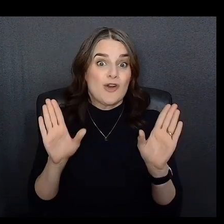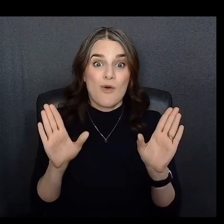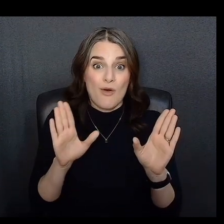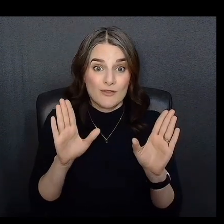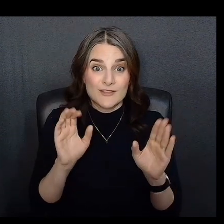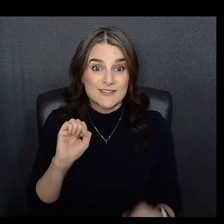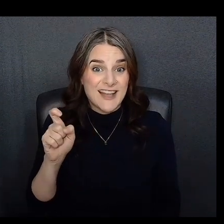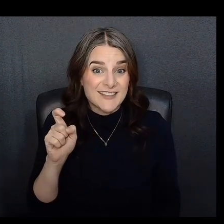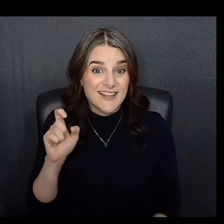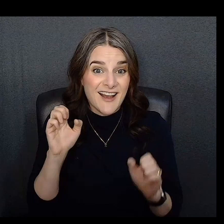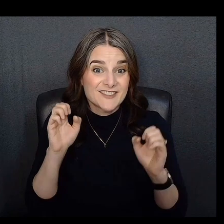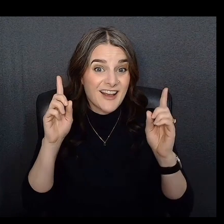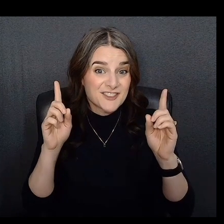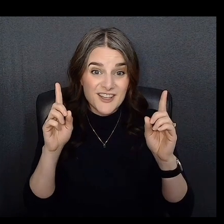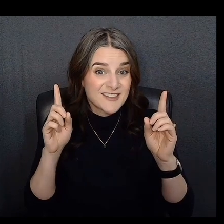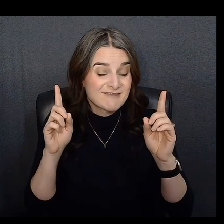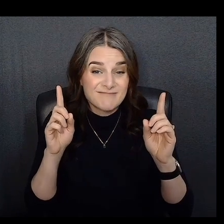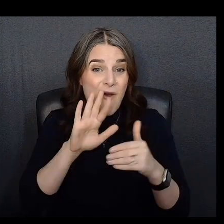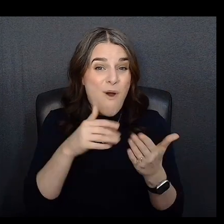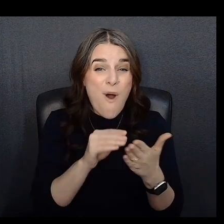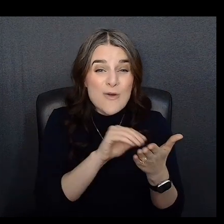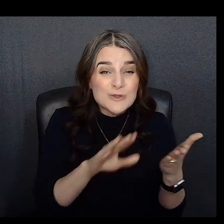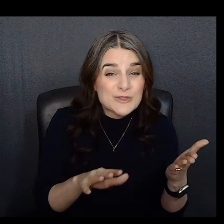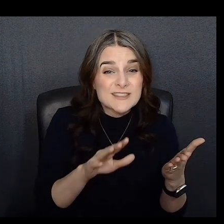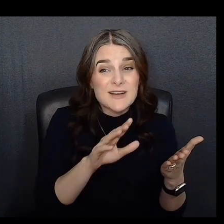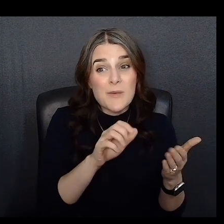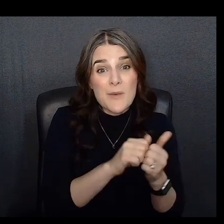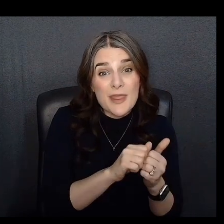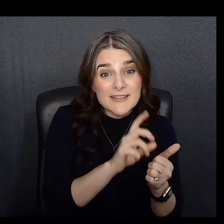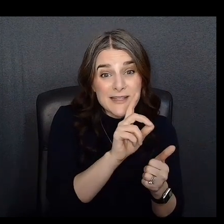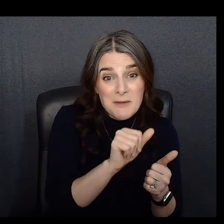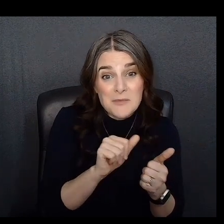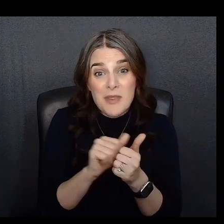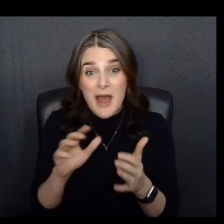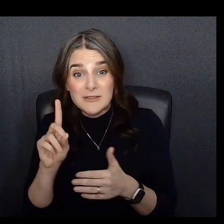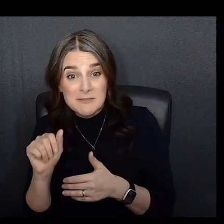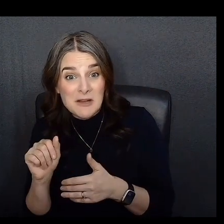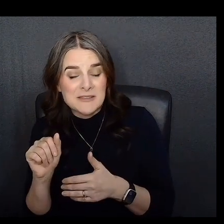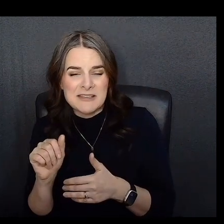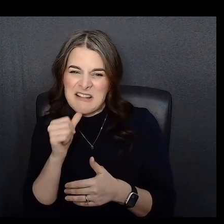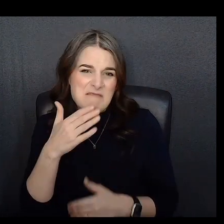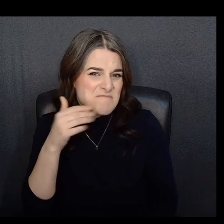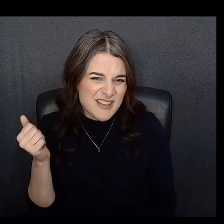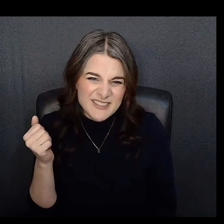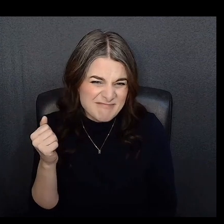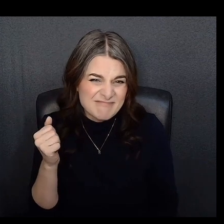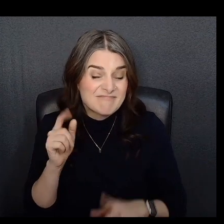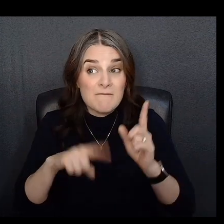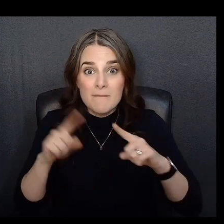for all students with or without disabilities is not the best, and it varies depending on what part of the country you live in